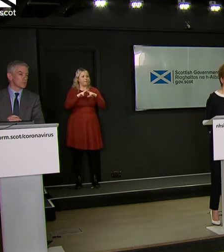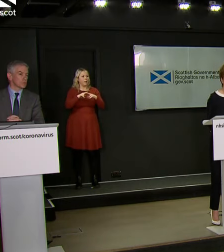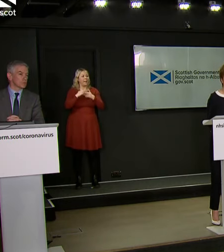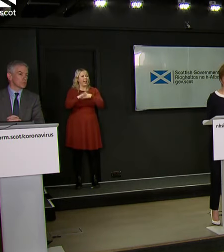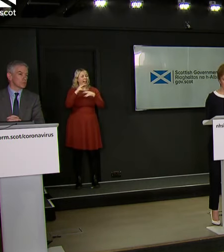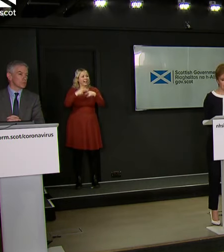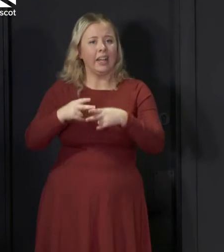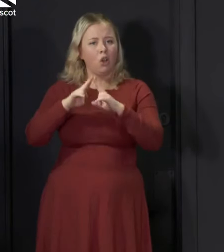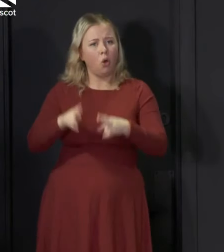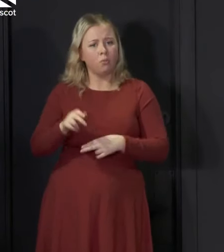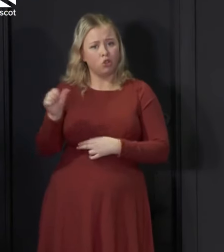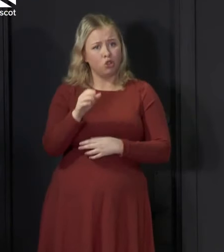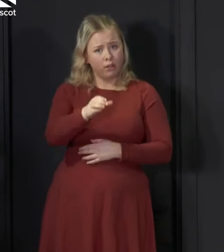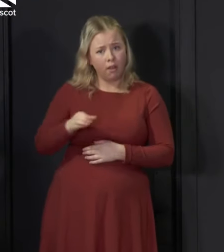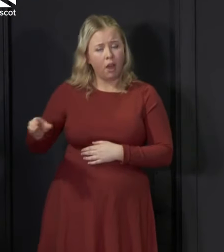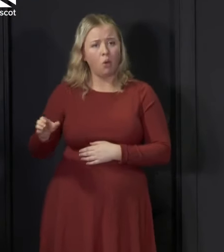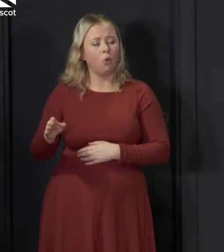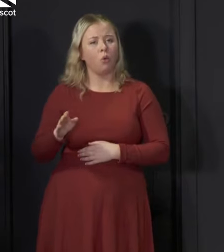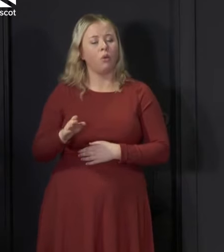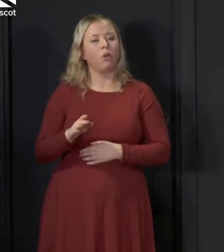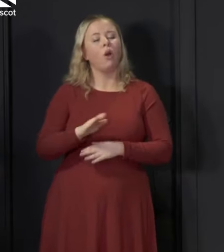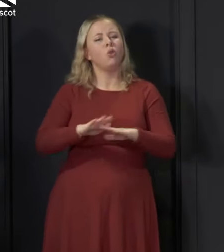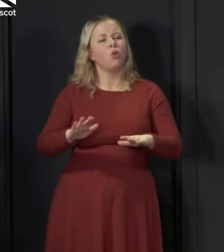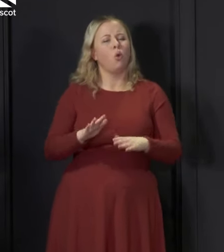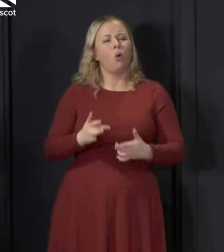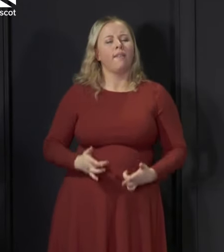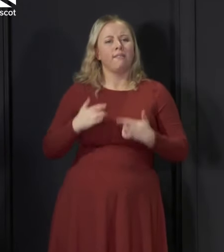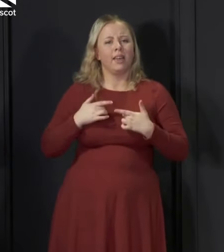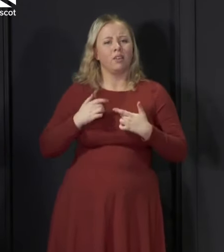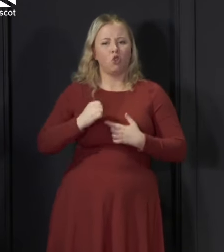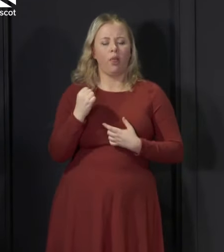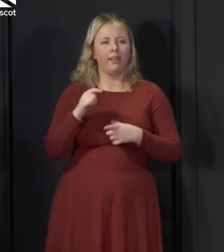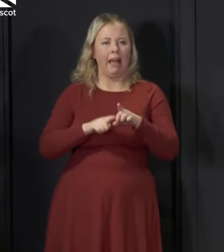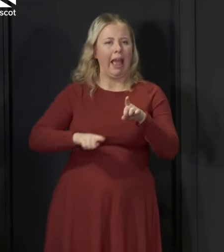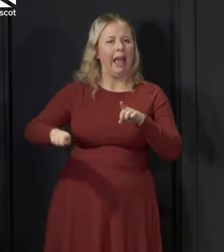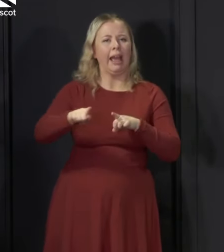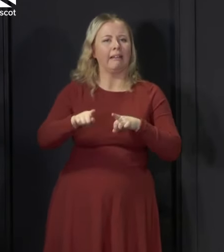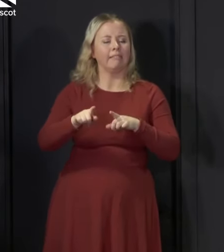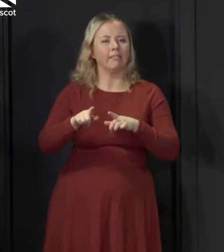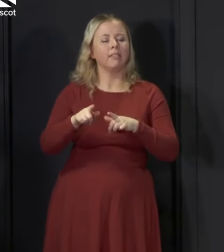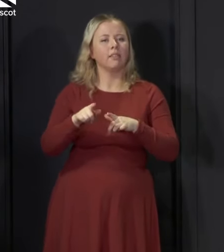do so? No I don't think Scotland is ahead of this trend. I can only speak for Scotland's figures